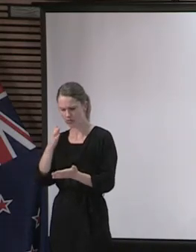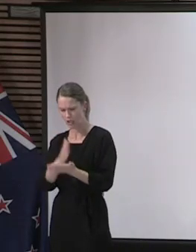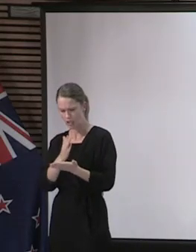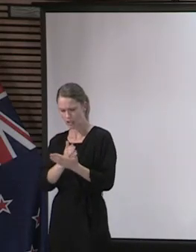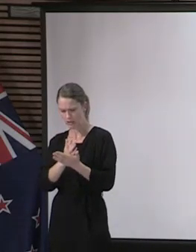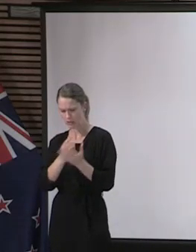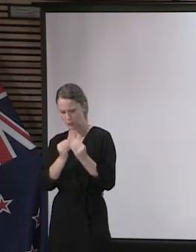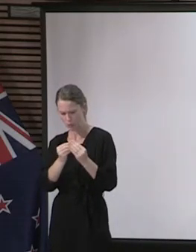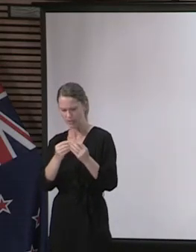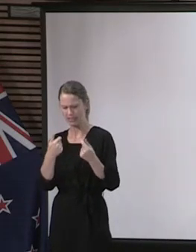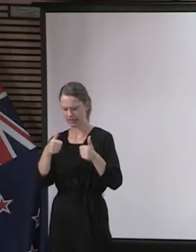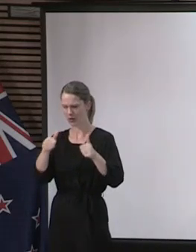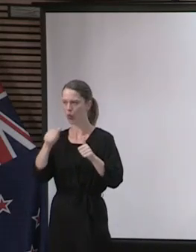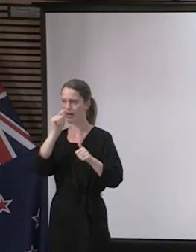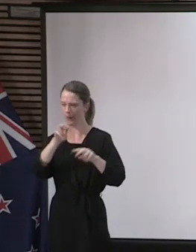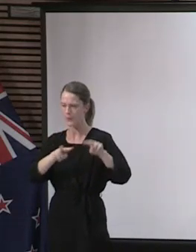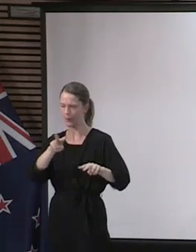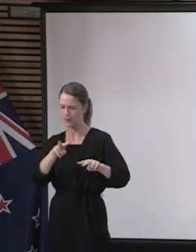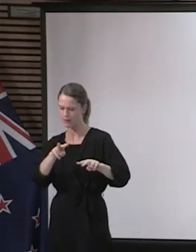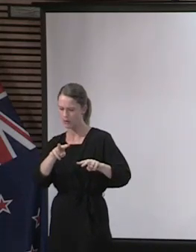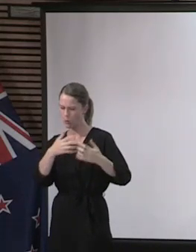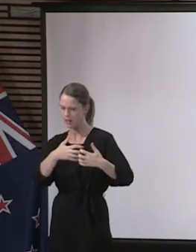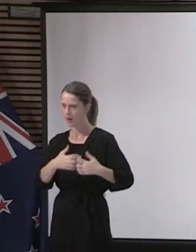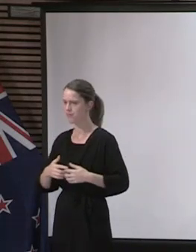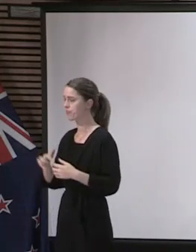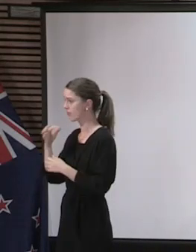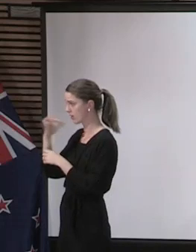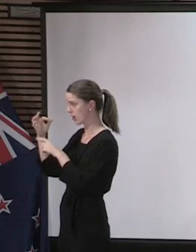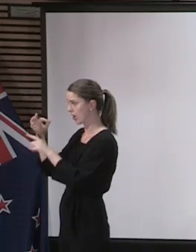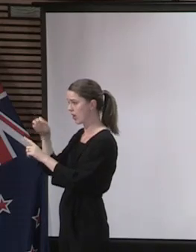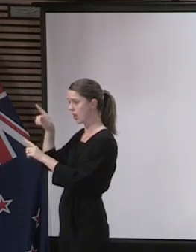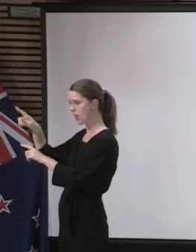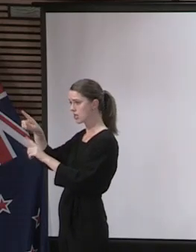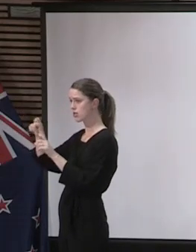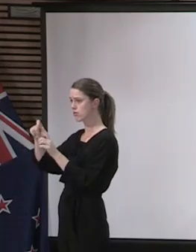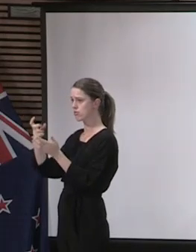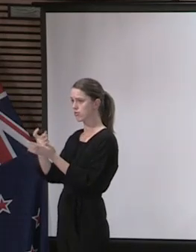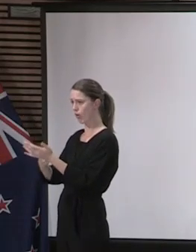were delivering it in a way that was going to support our efforts to stamp out Covid-19.